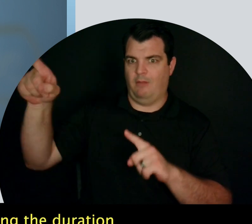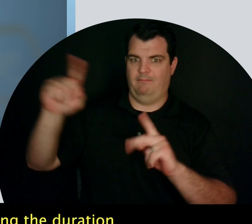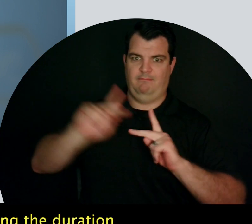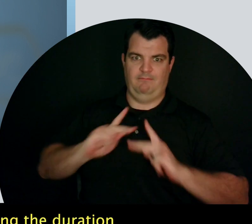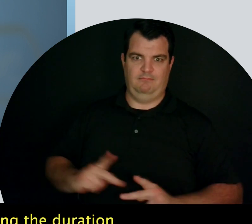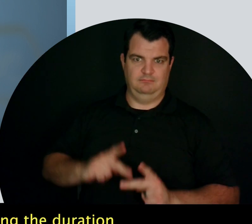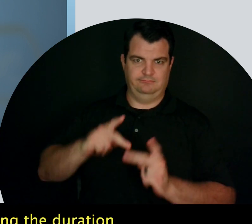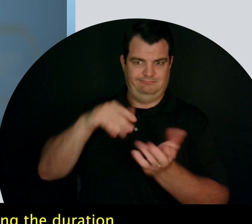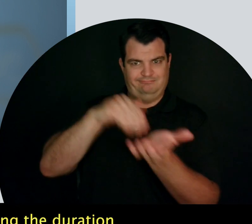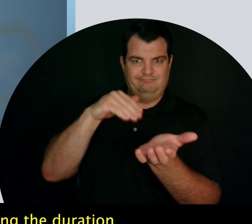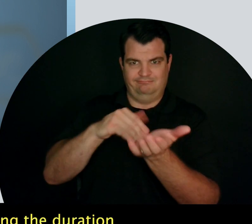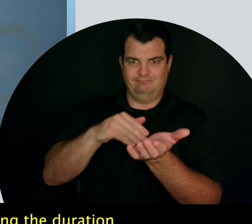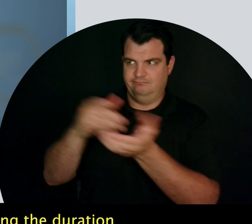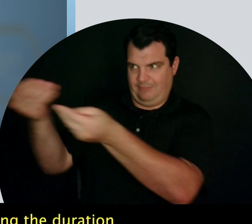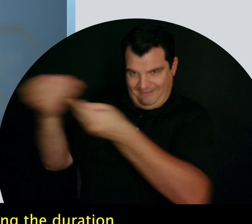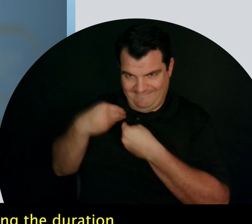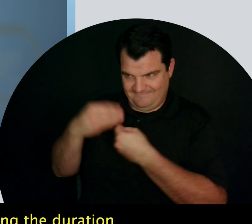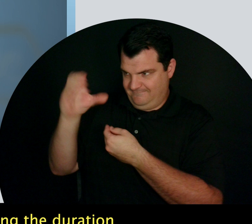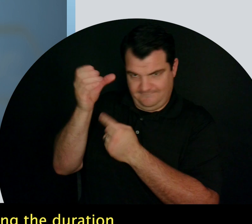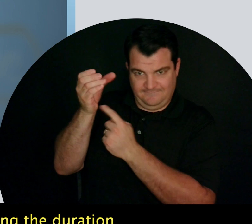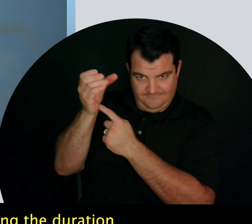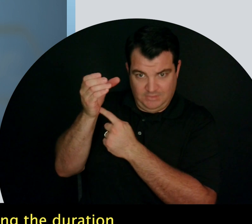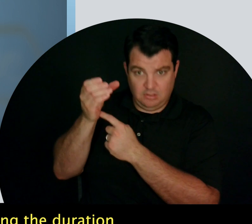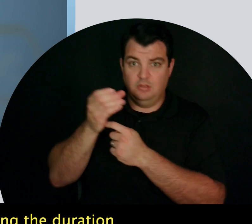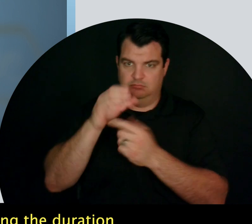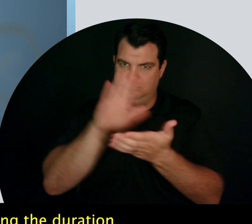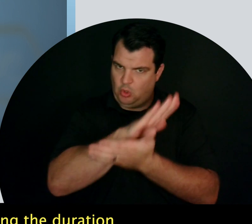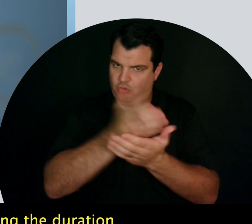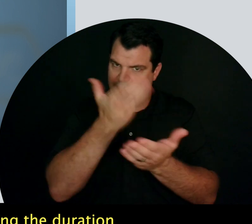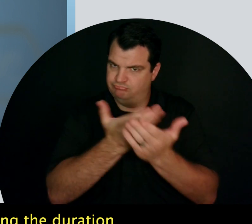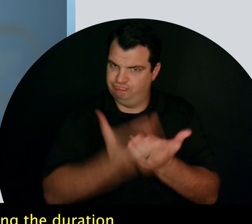from a physician documenting the duration and frequency of the treatment.